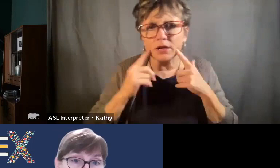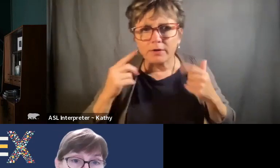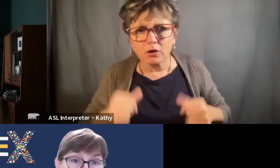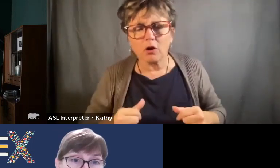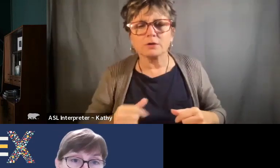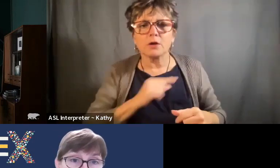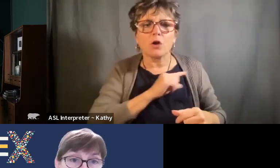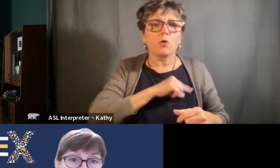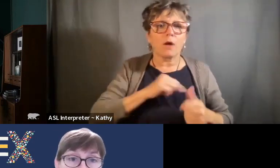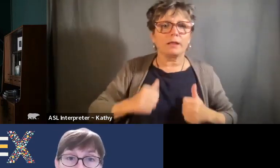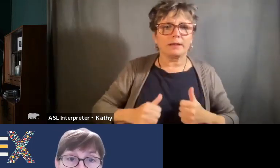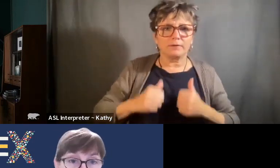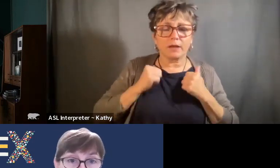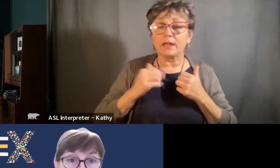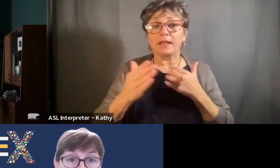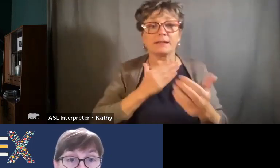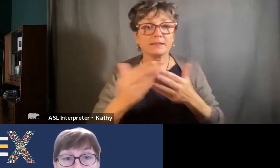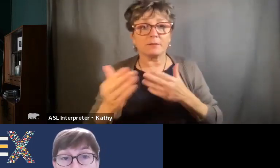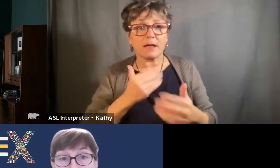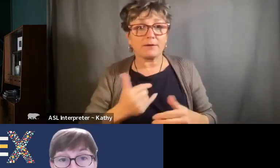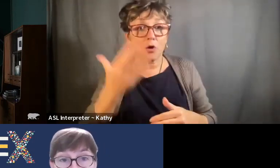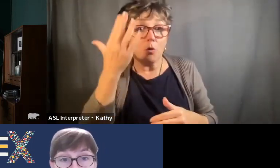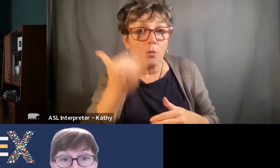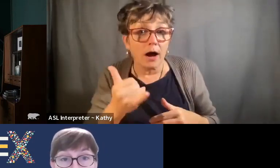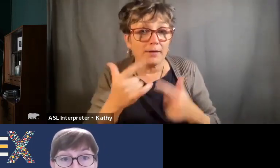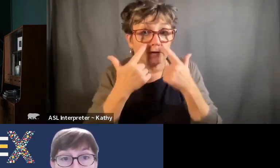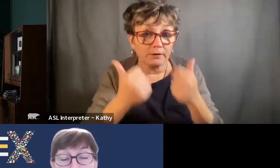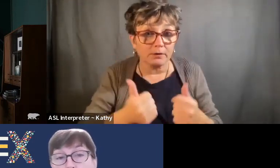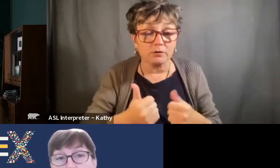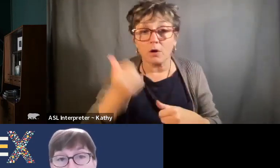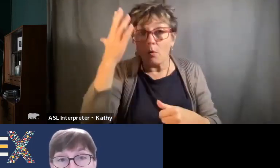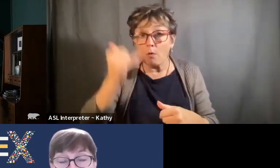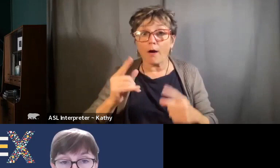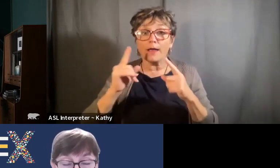of the vision loss was or the hearing loss. It is what it is, and what is the quality of